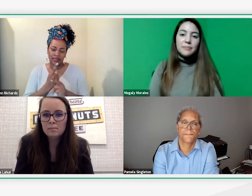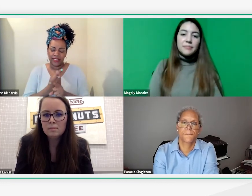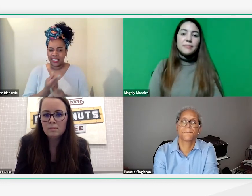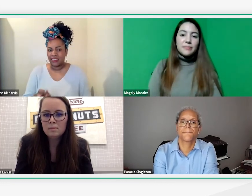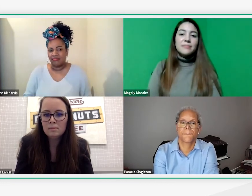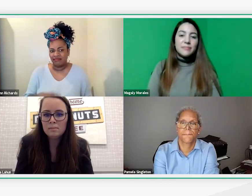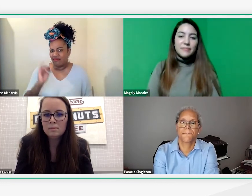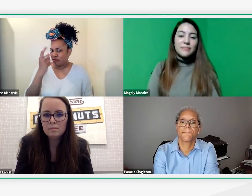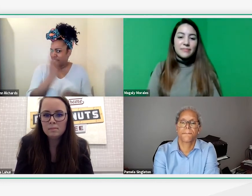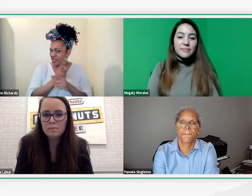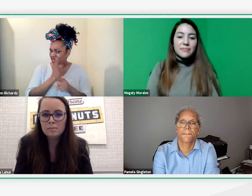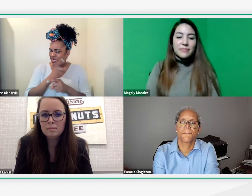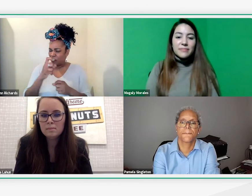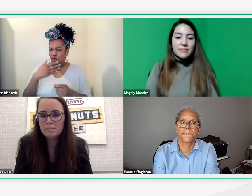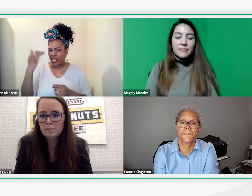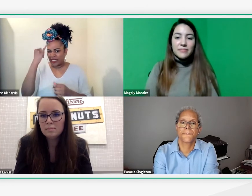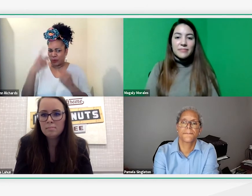And that's one way to protect your identity.